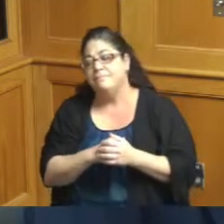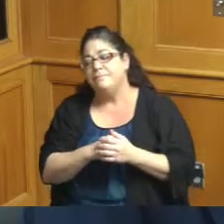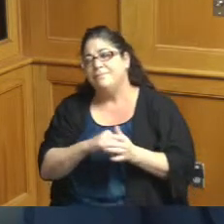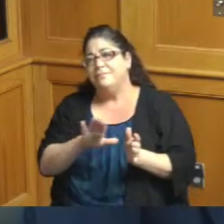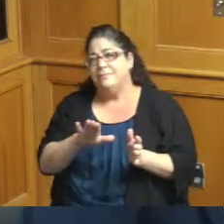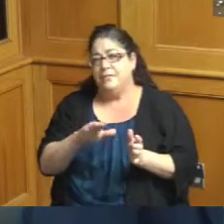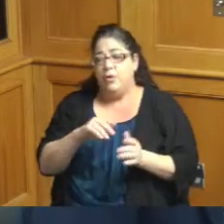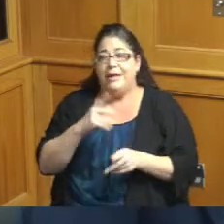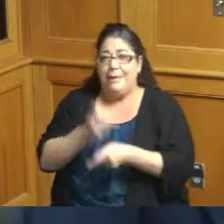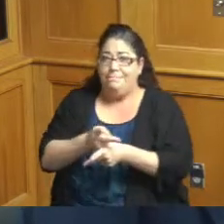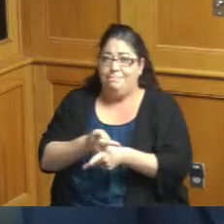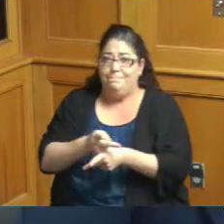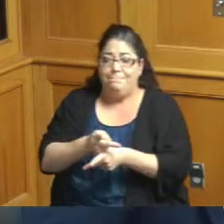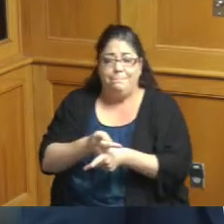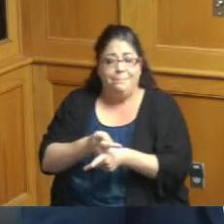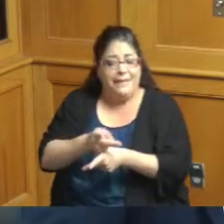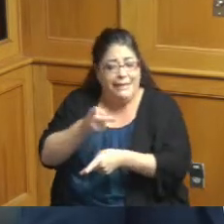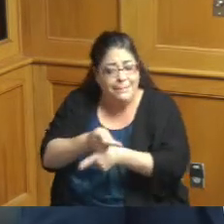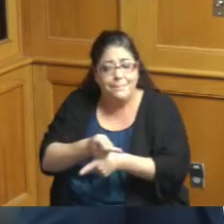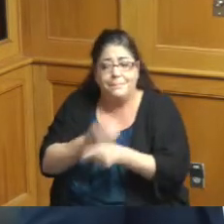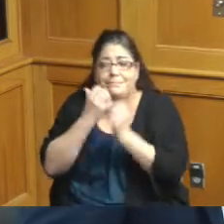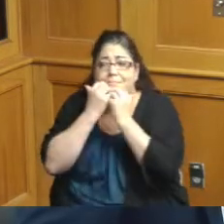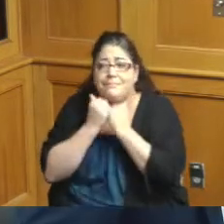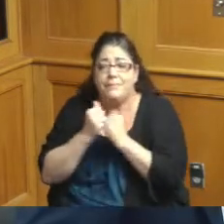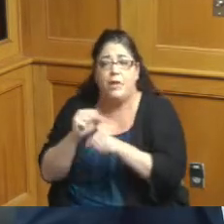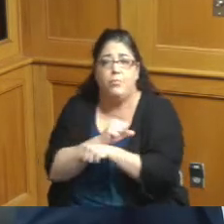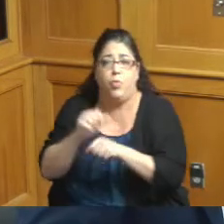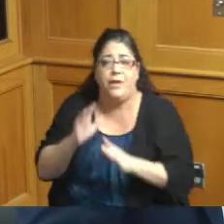these employees because it costs too much to replace them and they are too valuable to lose